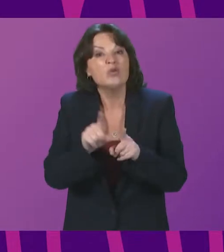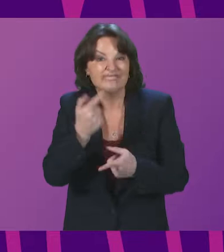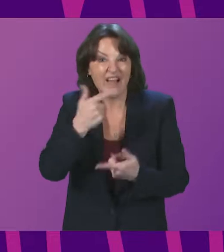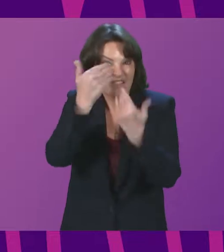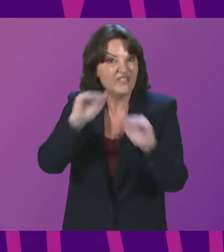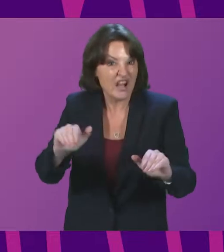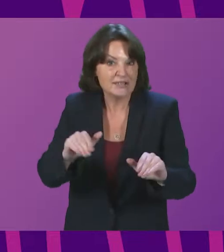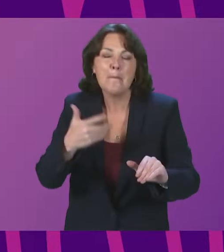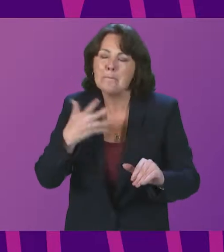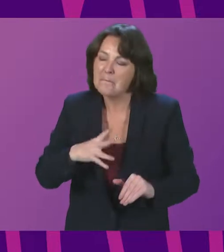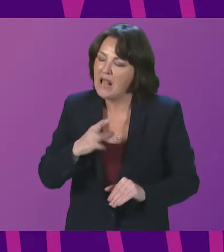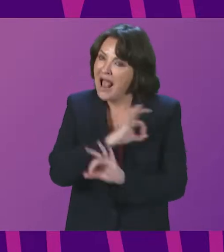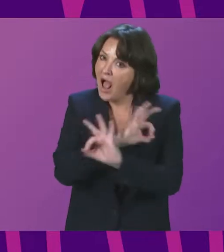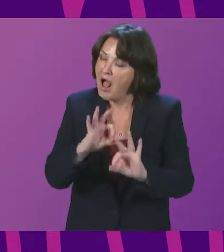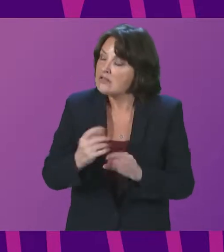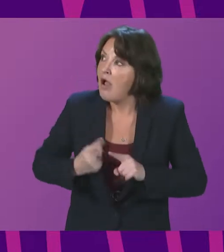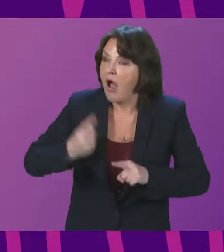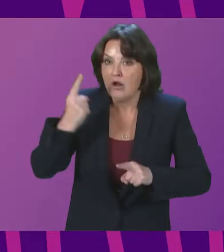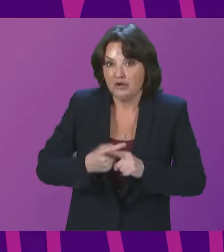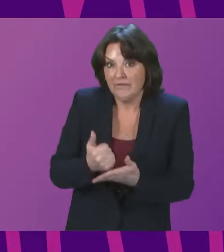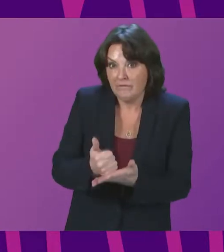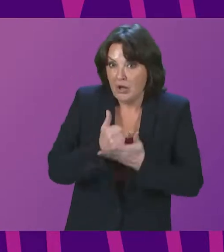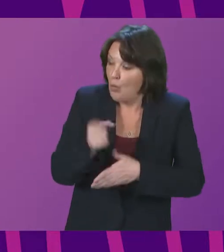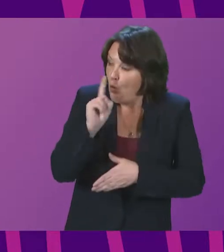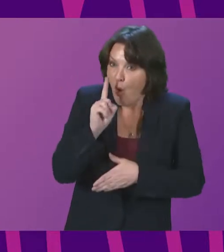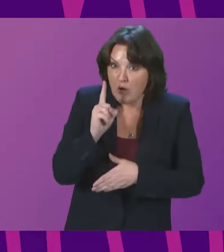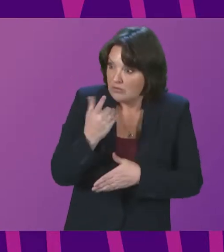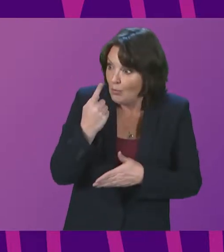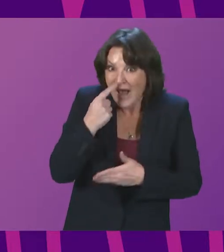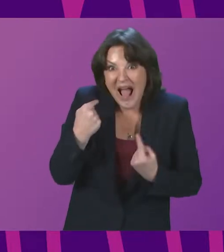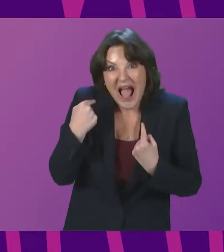I have sought urgent advice on the maximum possible action that the Scottish Government